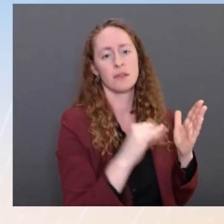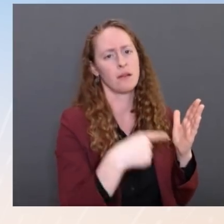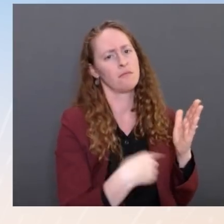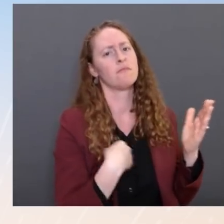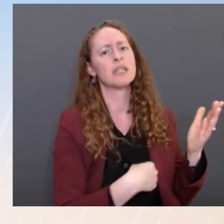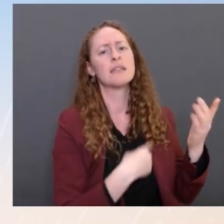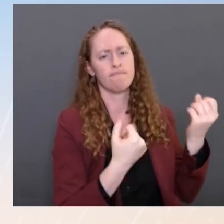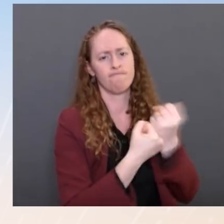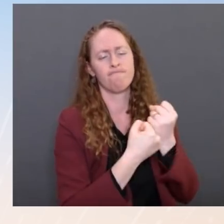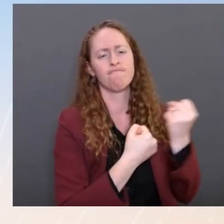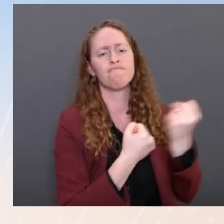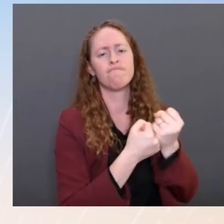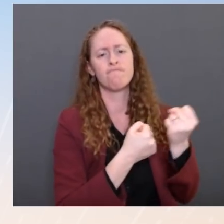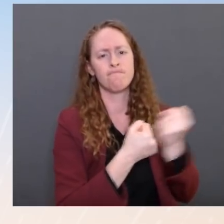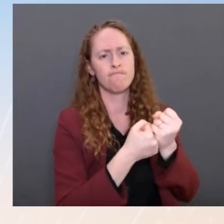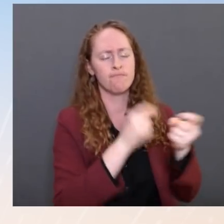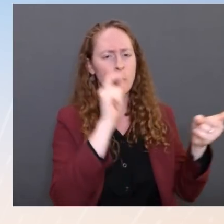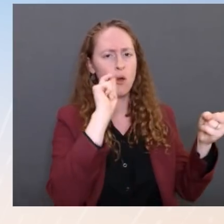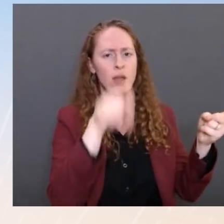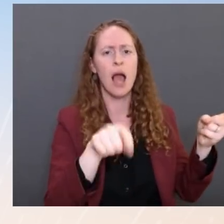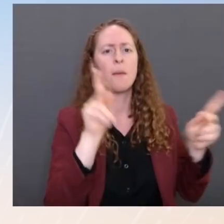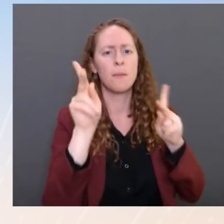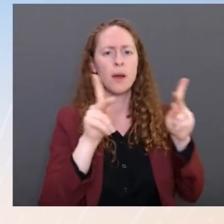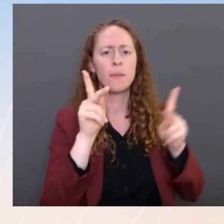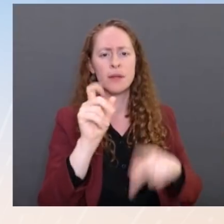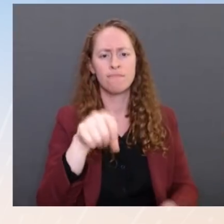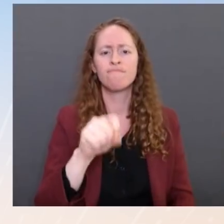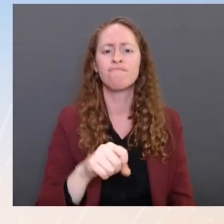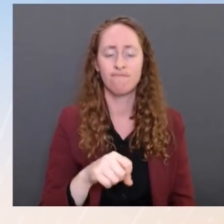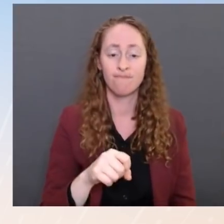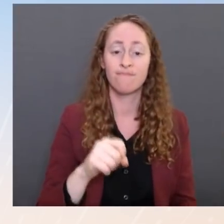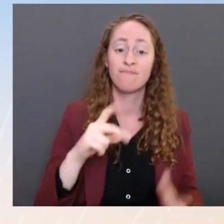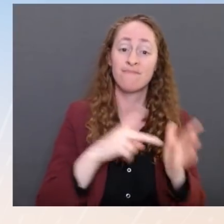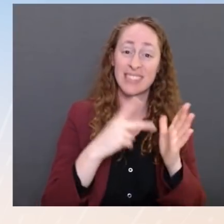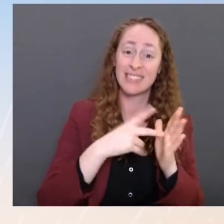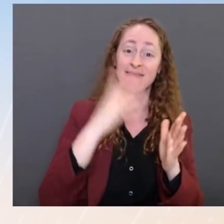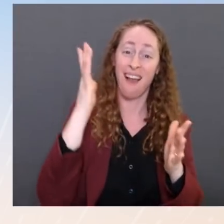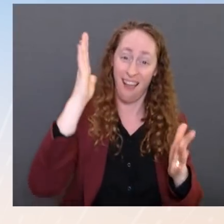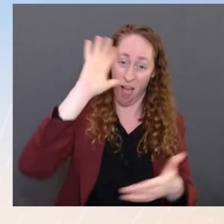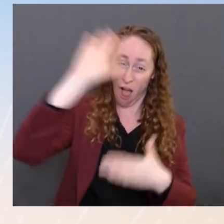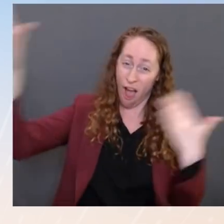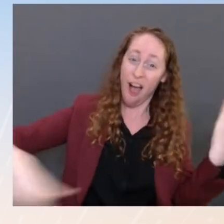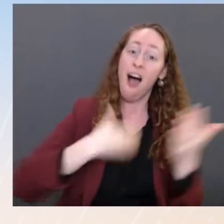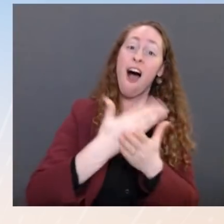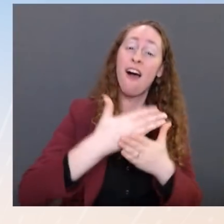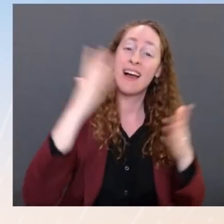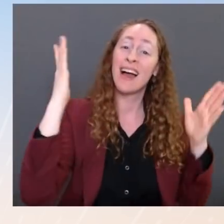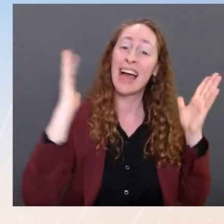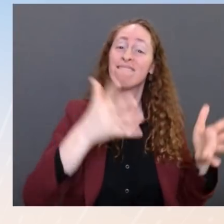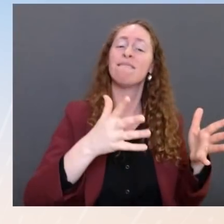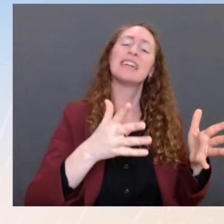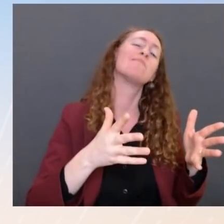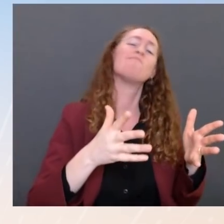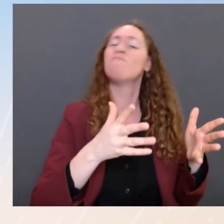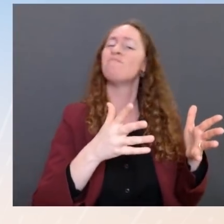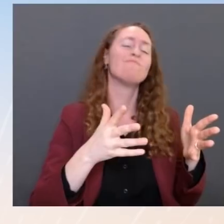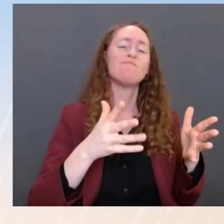has everything we want in it, including that as an example. But it's important to move it forward. Go ahead, Jacqui. >> The Press: Thank you, Jen. A couple of quick follow-ups on baby formula